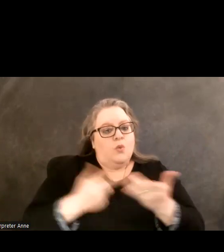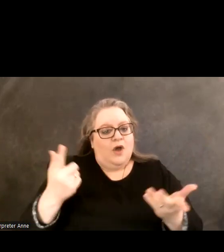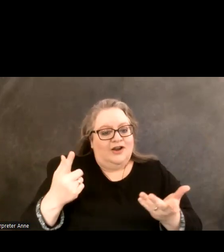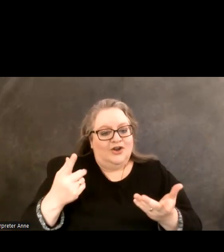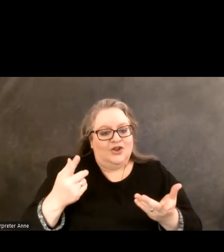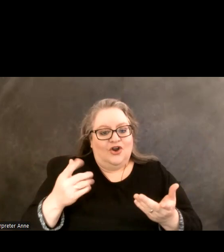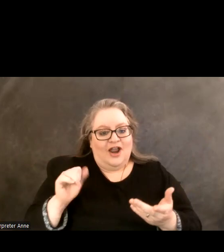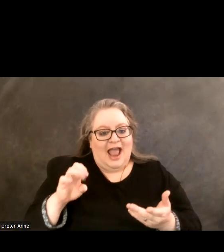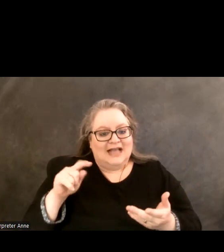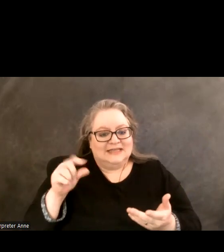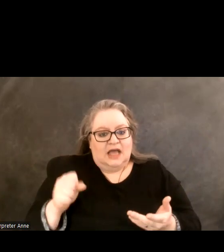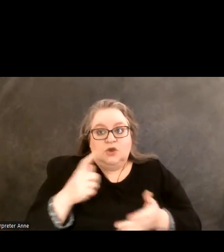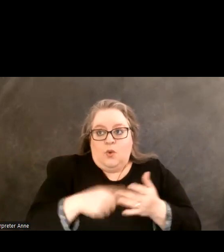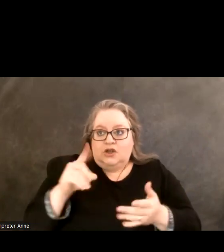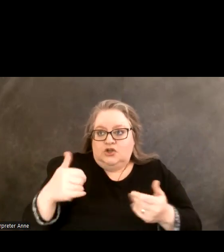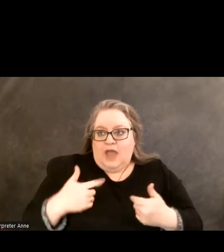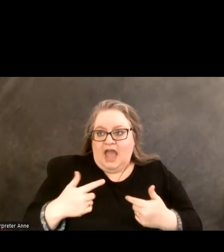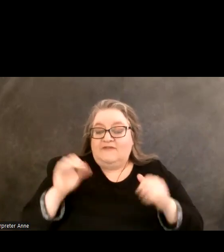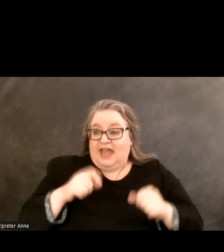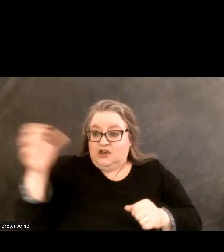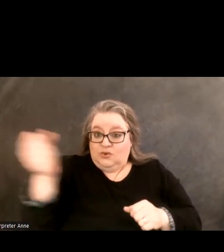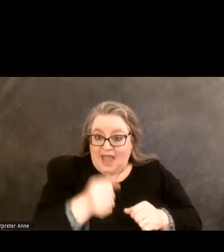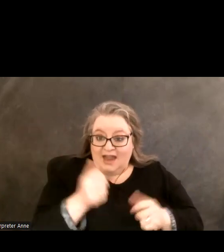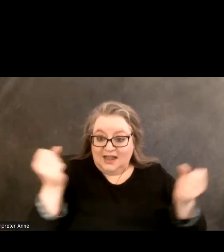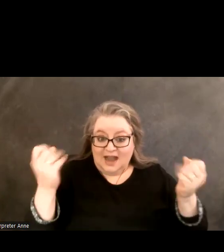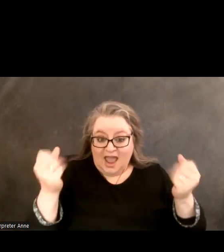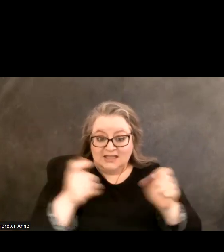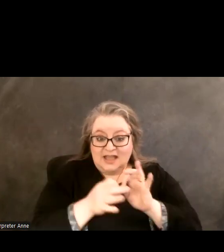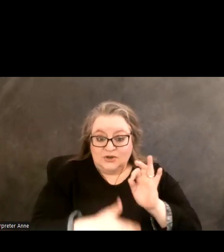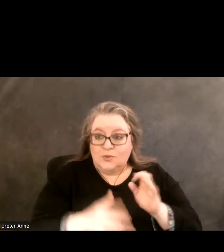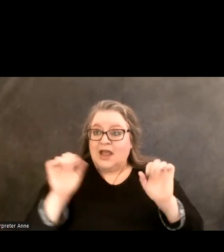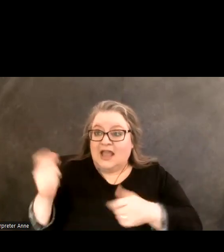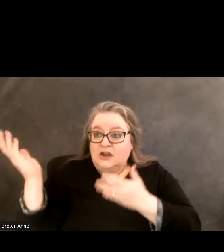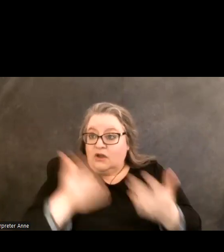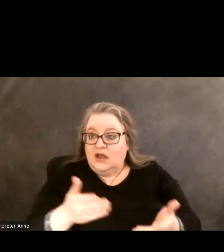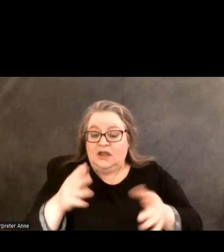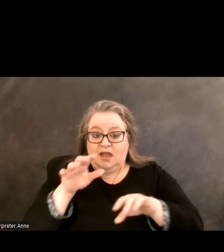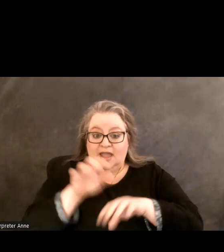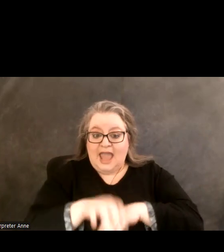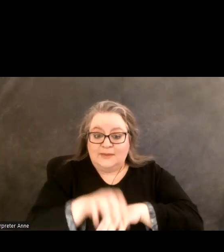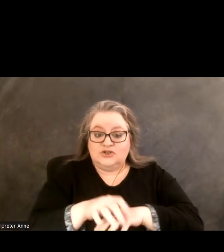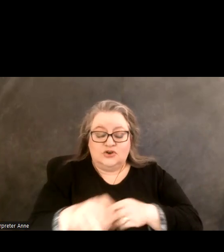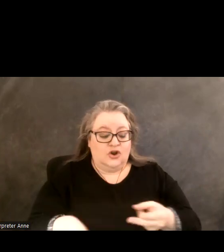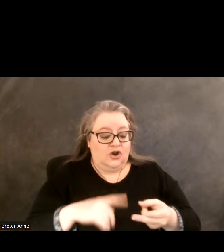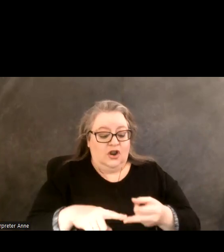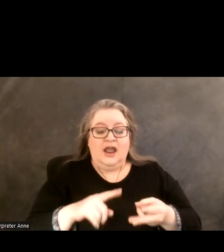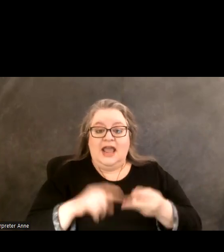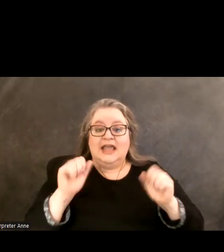have? Can you get an ASL interpreter? Can you get a captioner? Can you record this and stream it at some point?